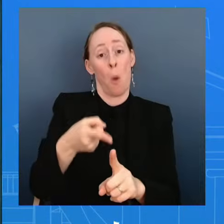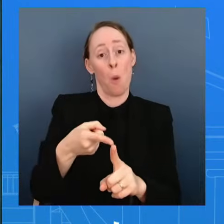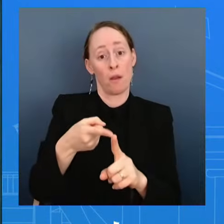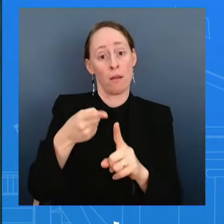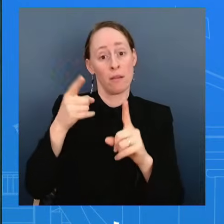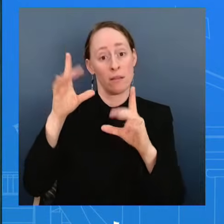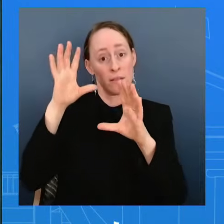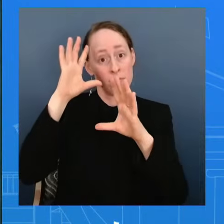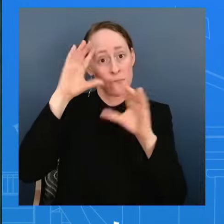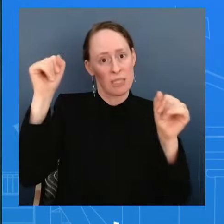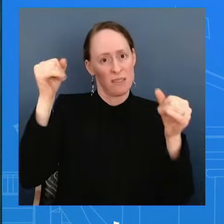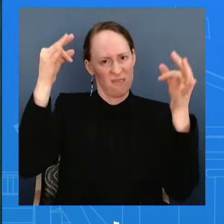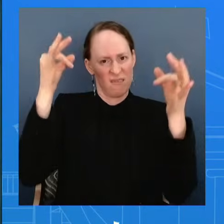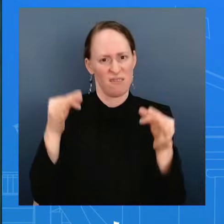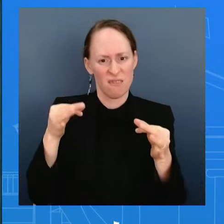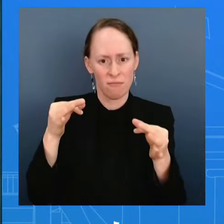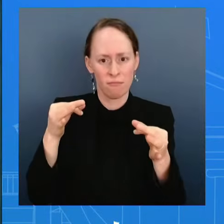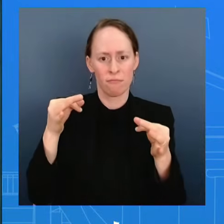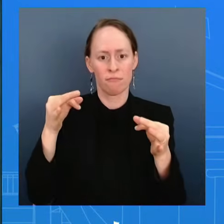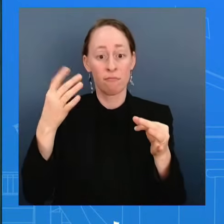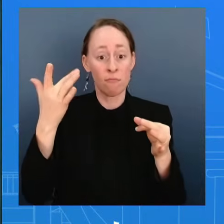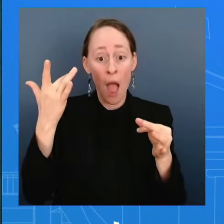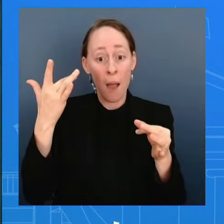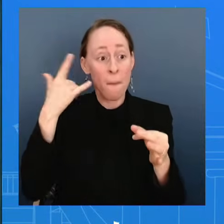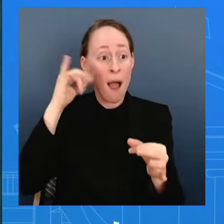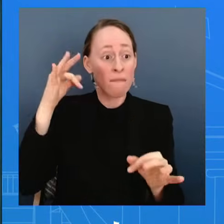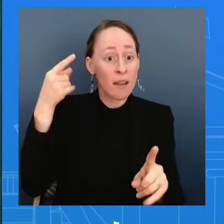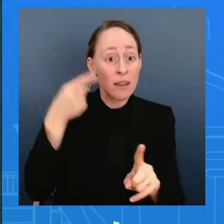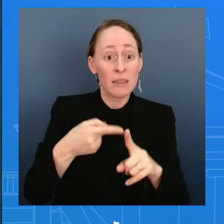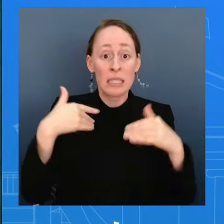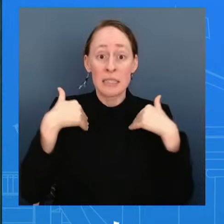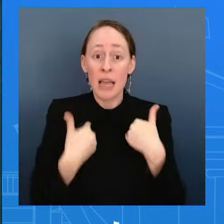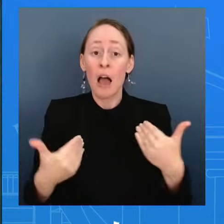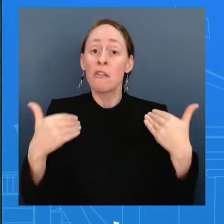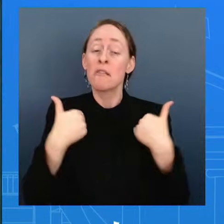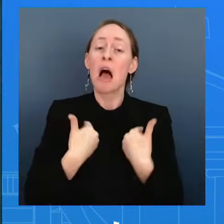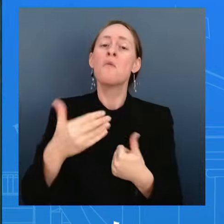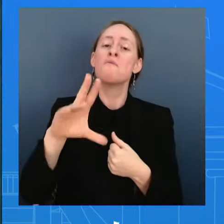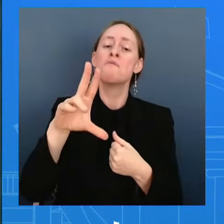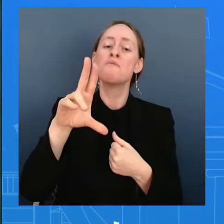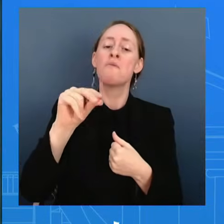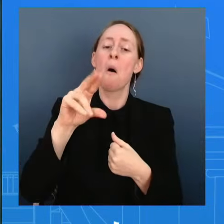to begin a respectful, peaceful dialog and discussions in accordance with their laws